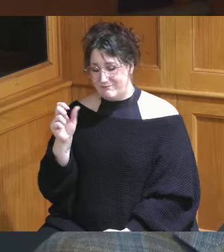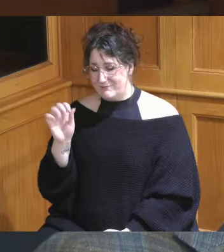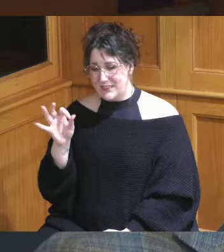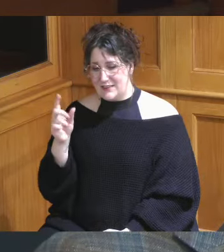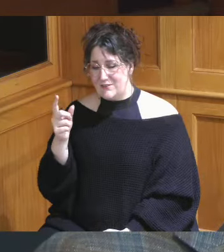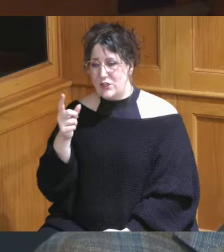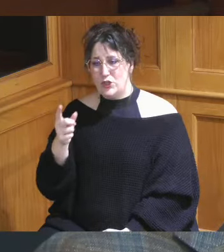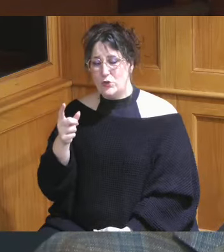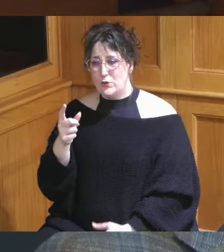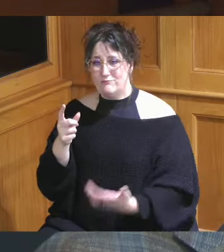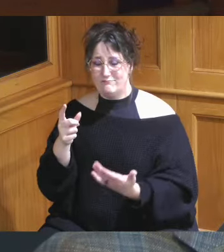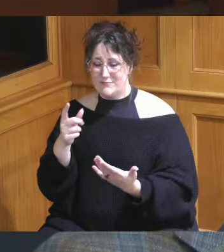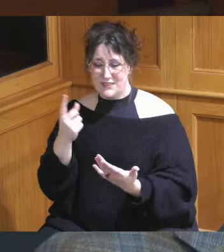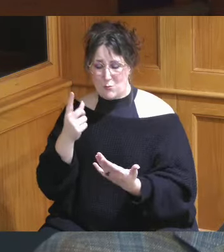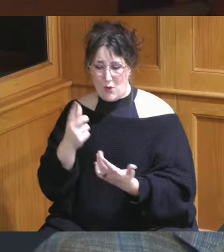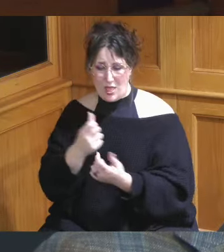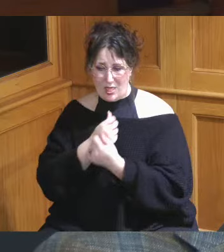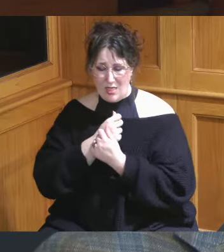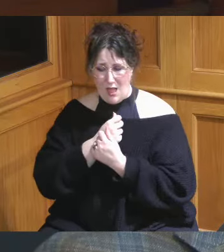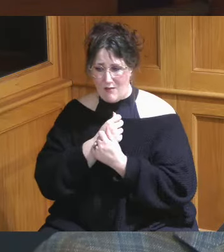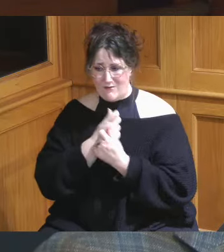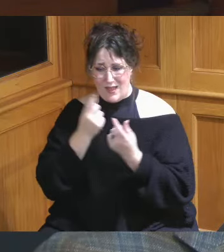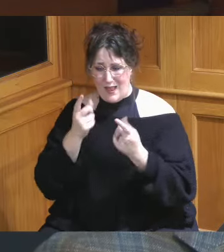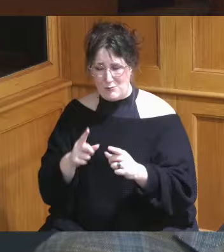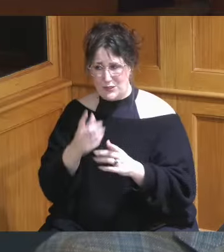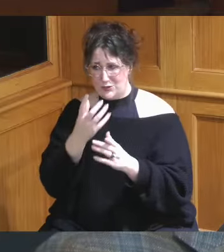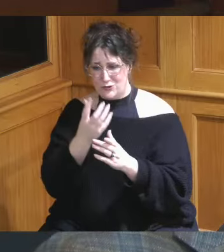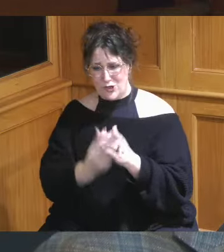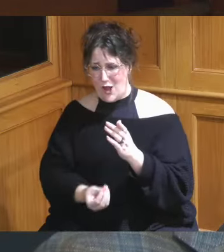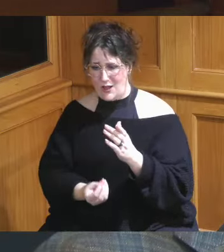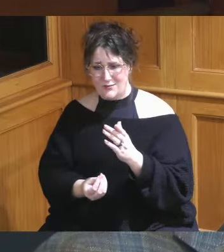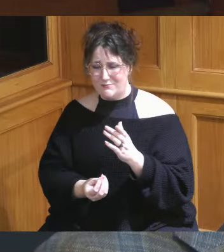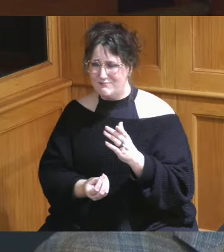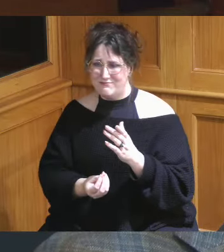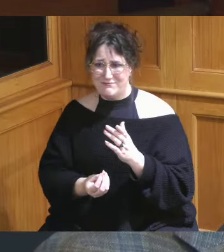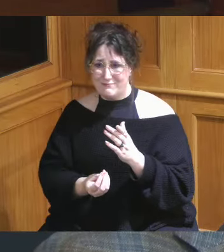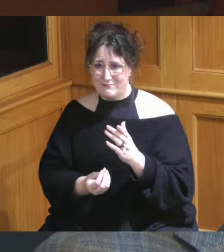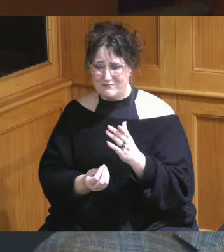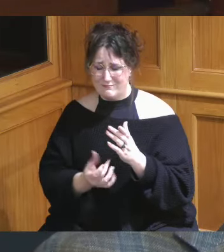people during this time and mental health is important to us. check on your your friends,